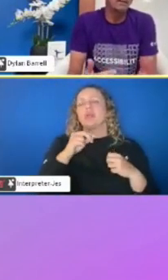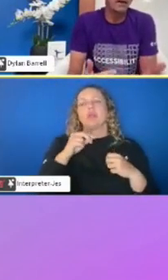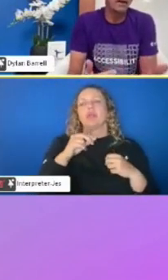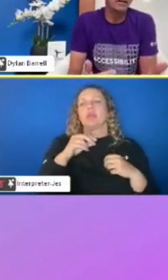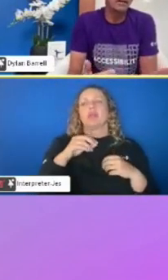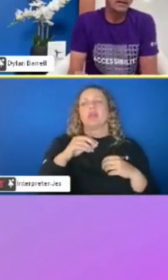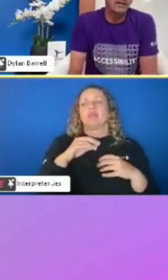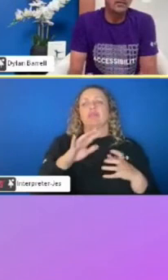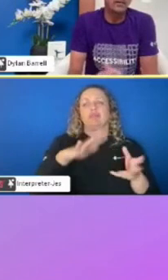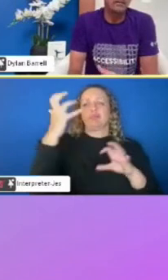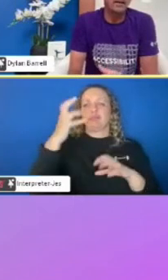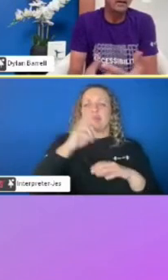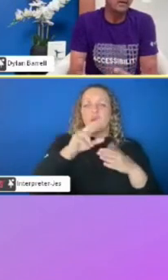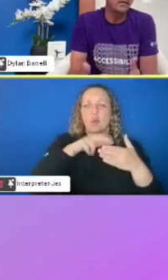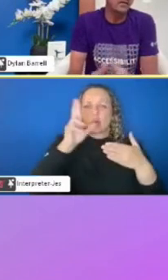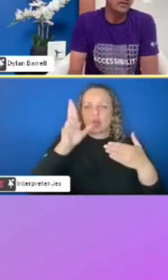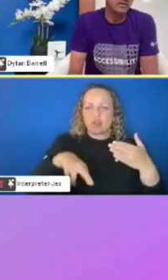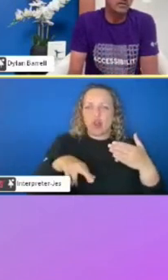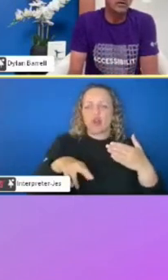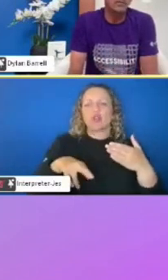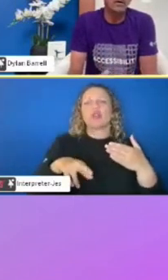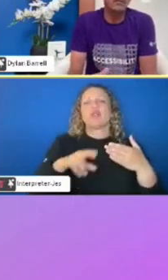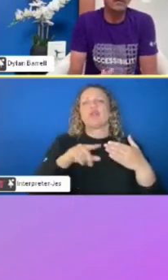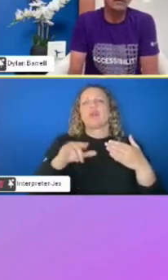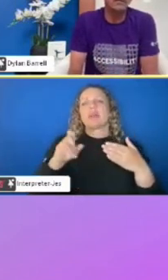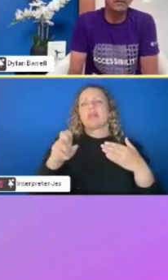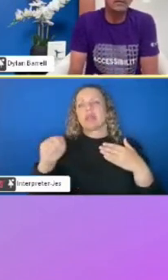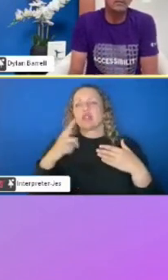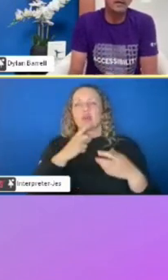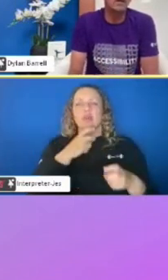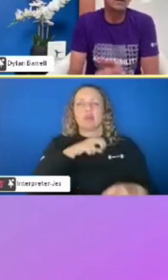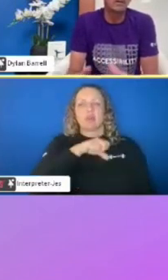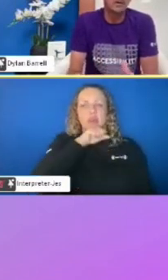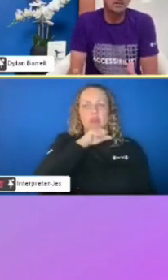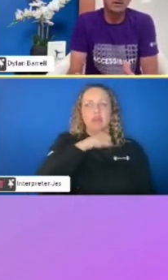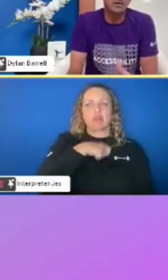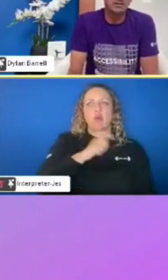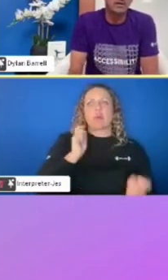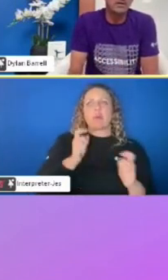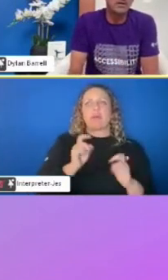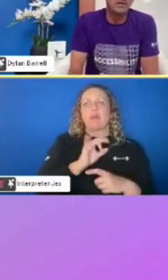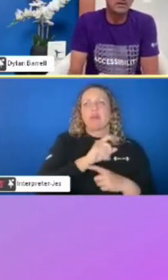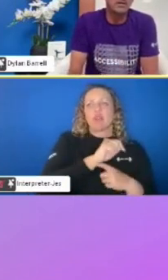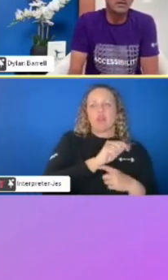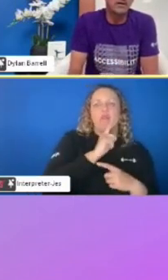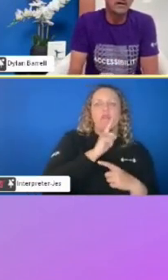by the extension and making it difficult to use. So we modified the defaults to match what is most commonly used in the industry.